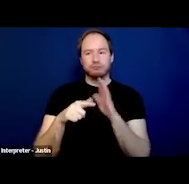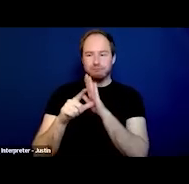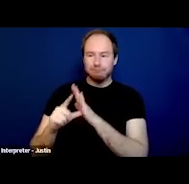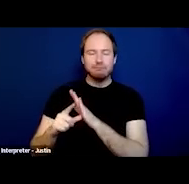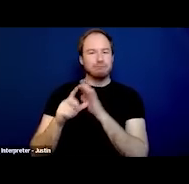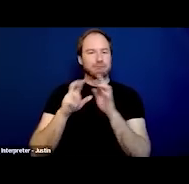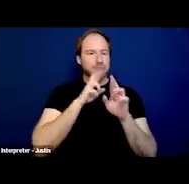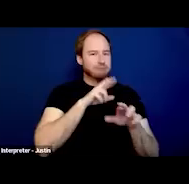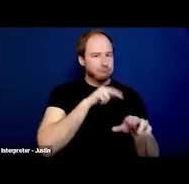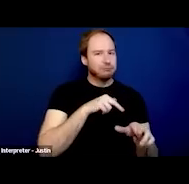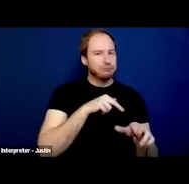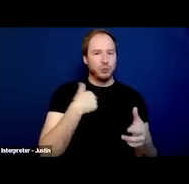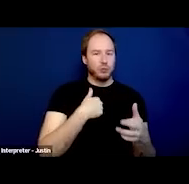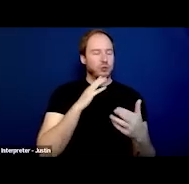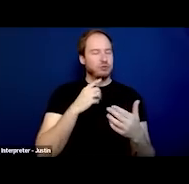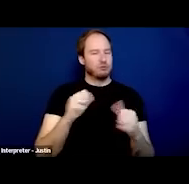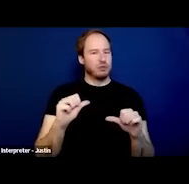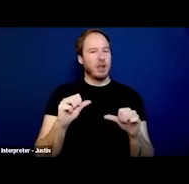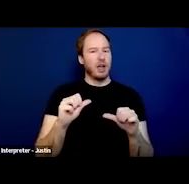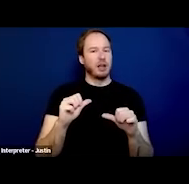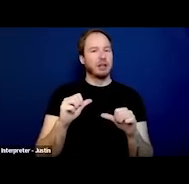and we'll get to anything at the end of the talk.